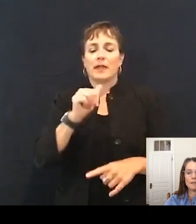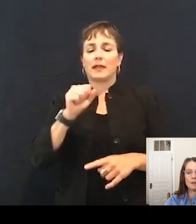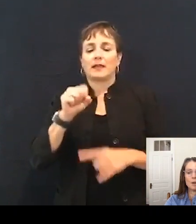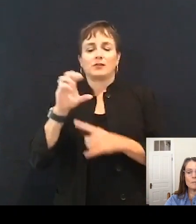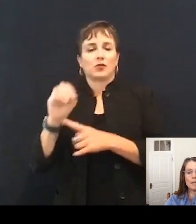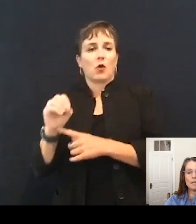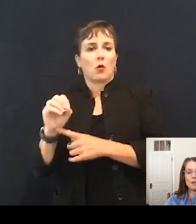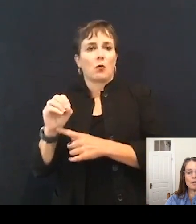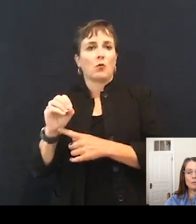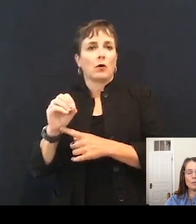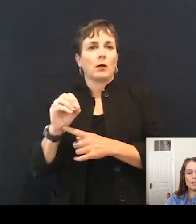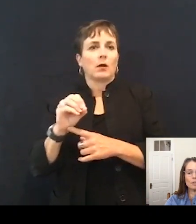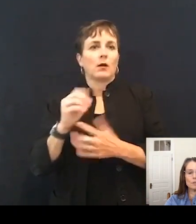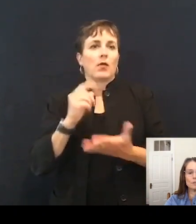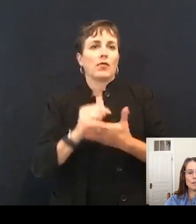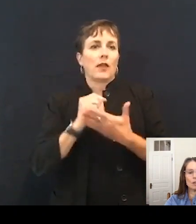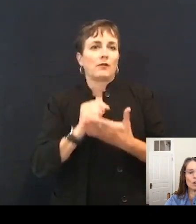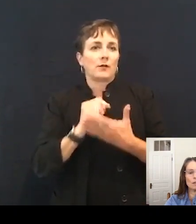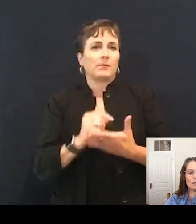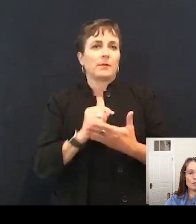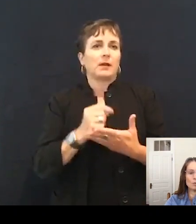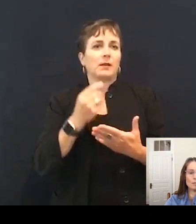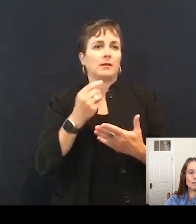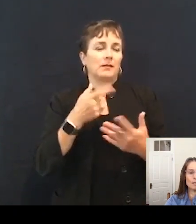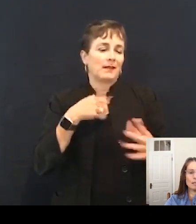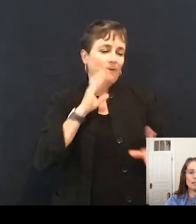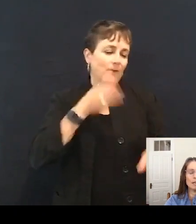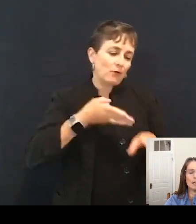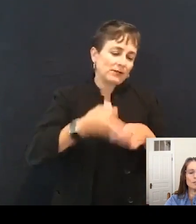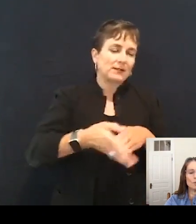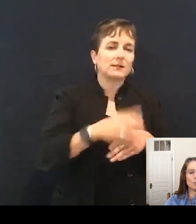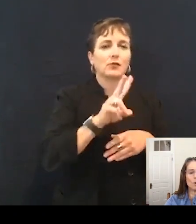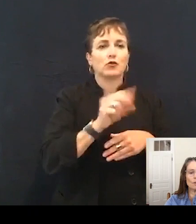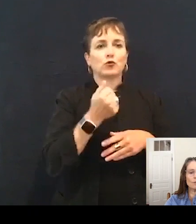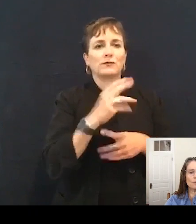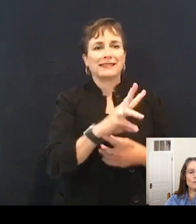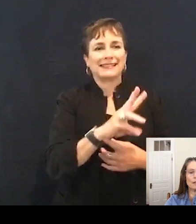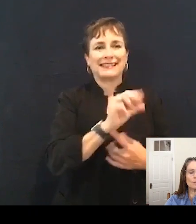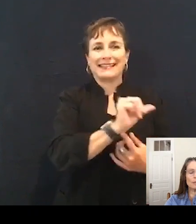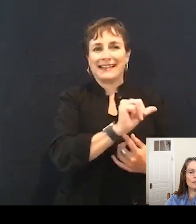There are many other mutations that cause USH1C, and so we're also developing